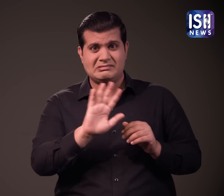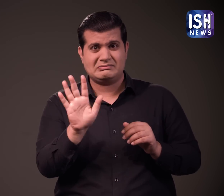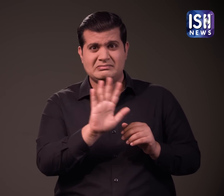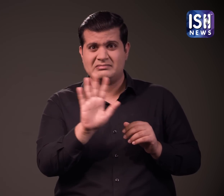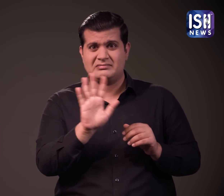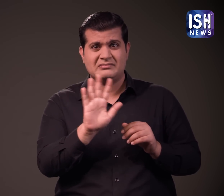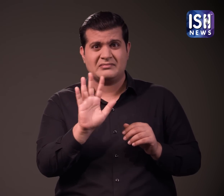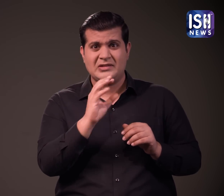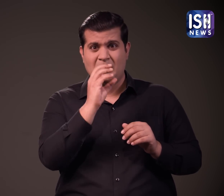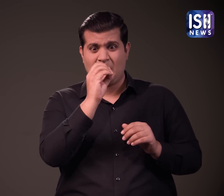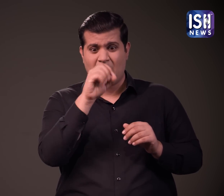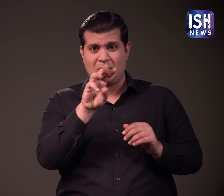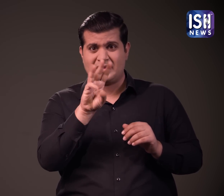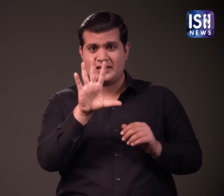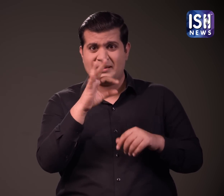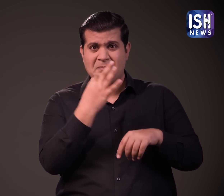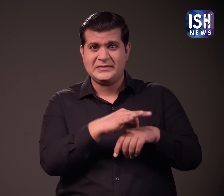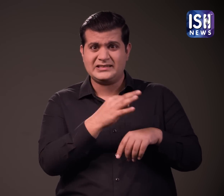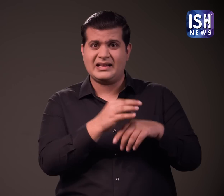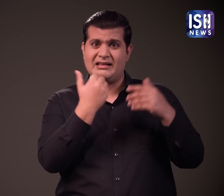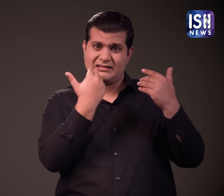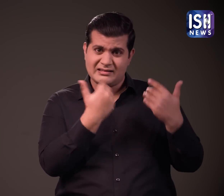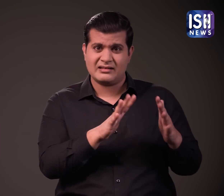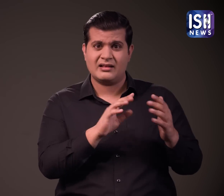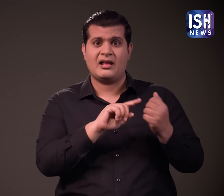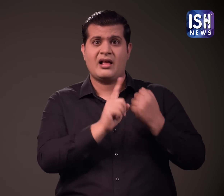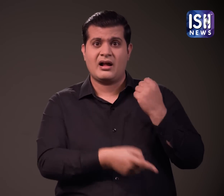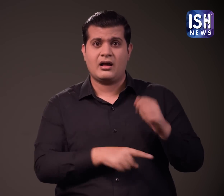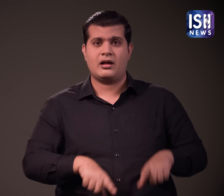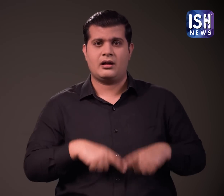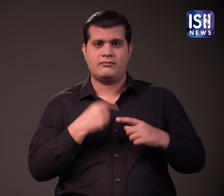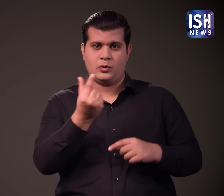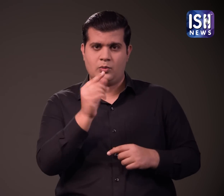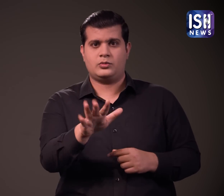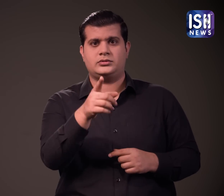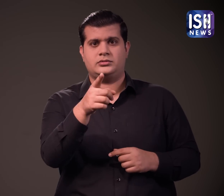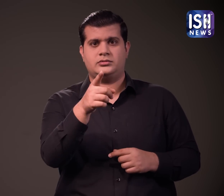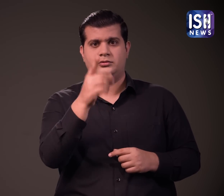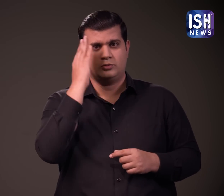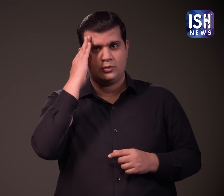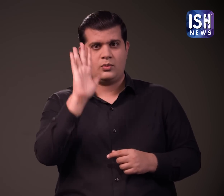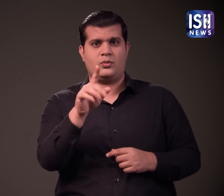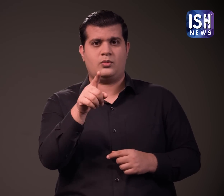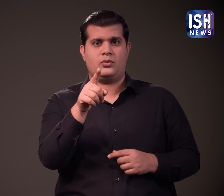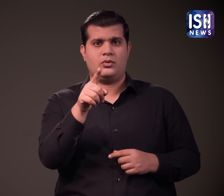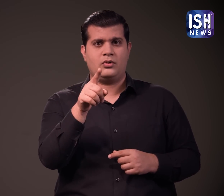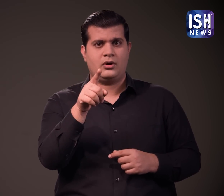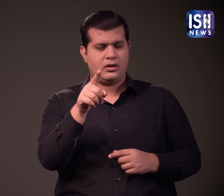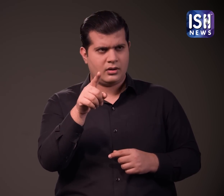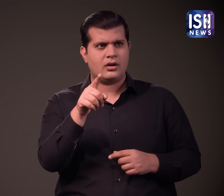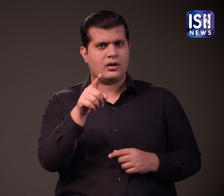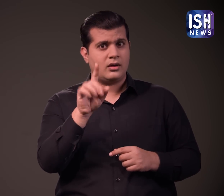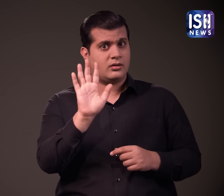But that is not the case. Paying just 35 paise, will be very useful to you in the end.